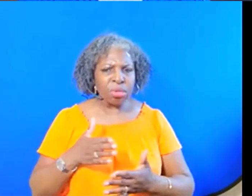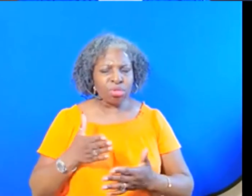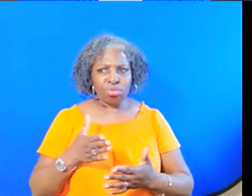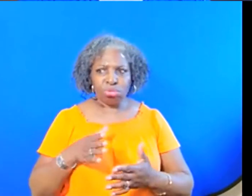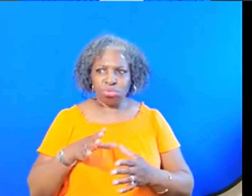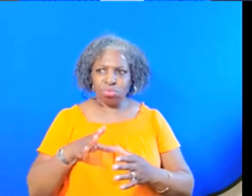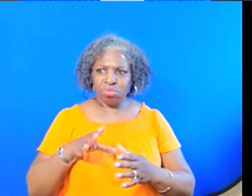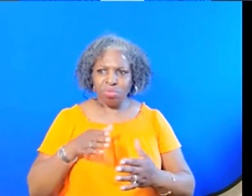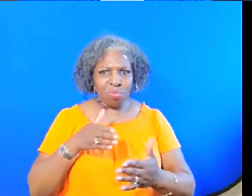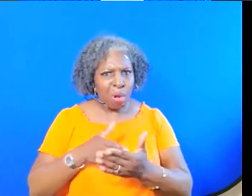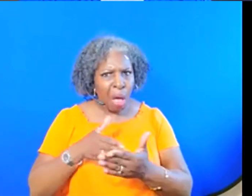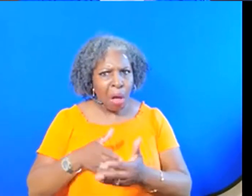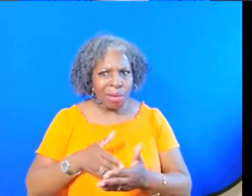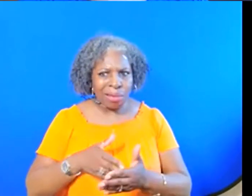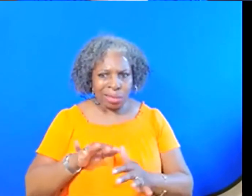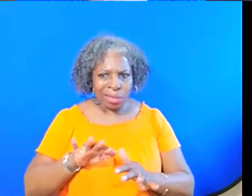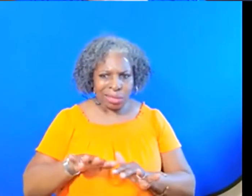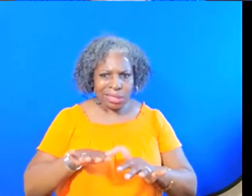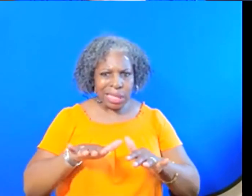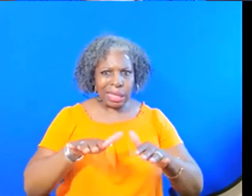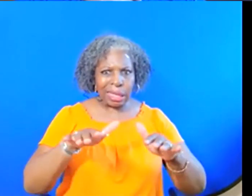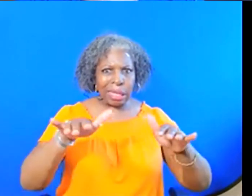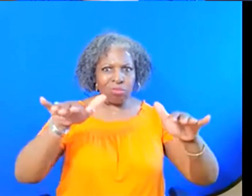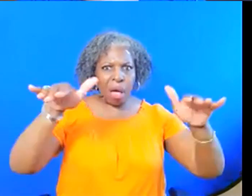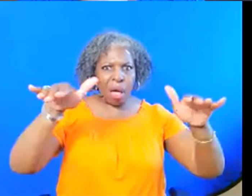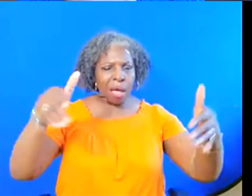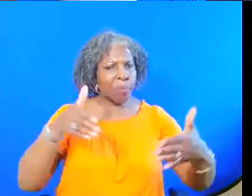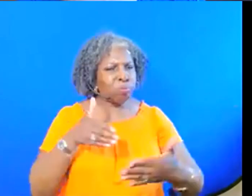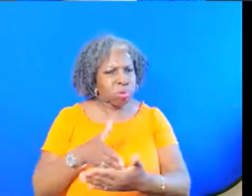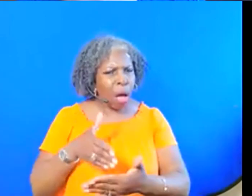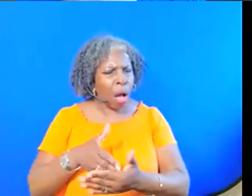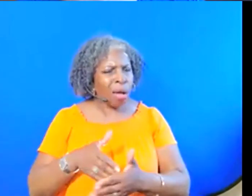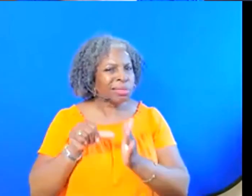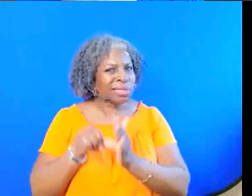so they kind of I think there's just a sort of appetite to try to find another way forward.